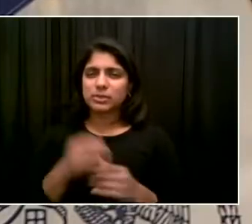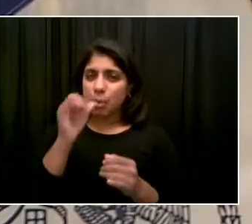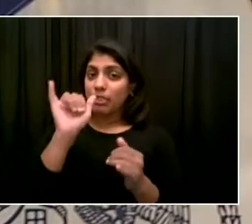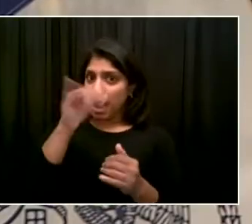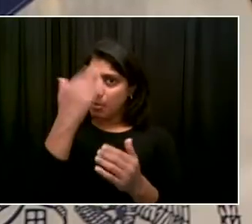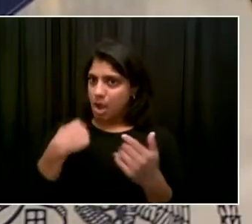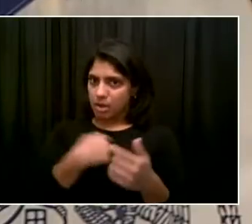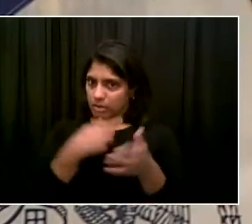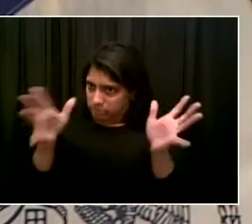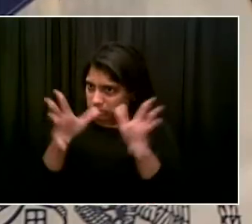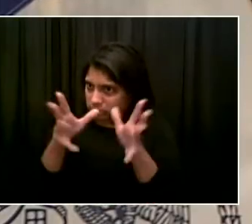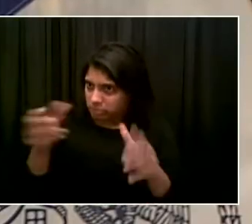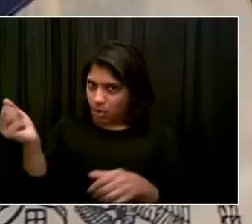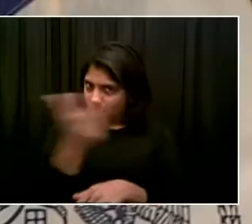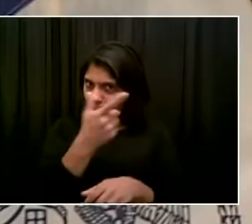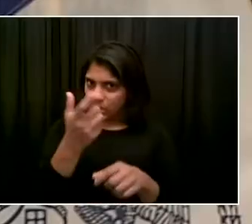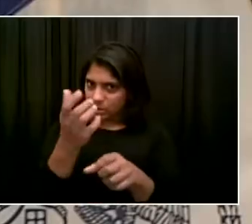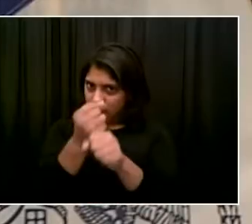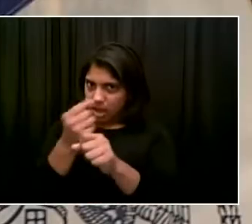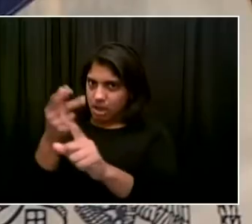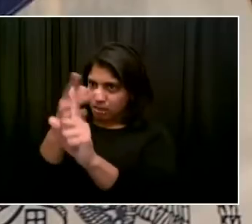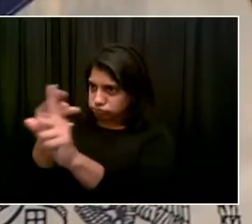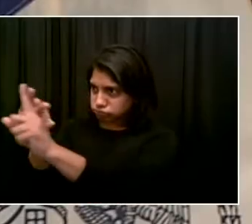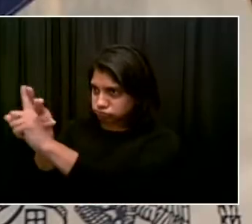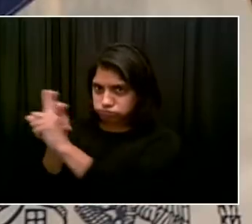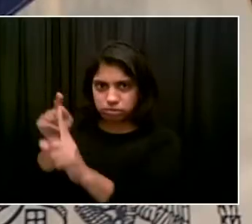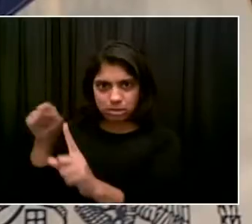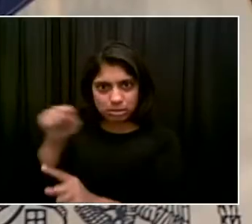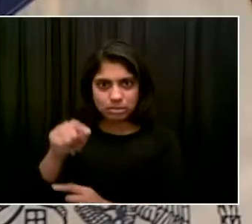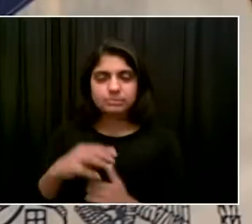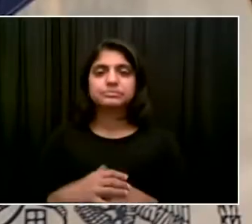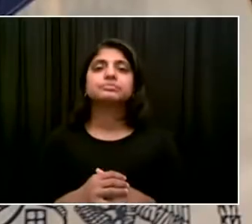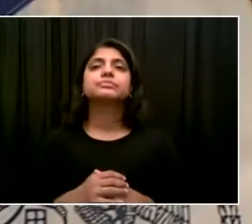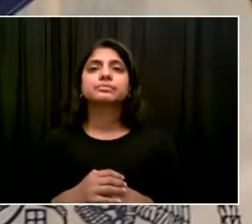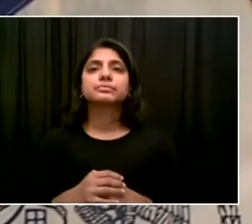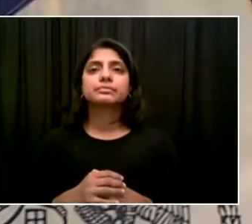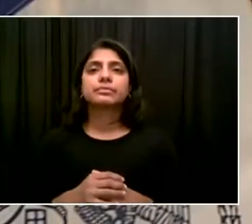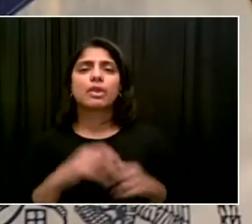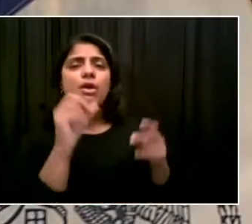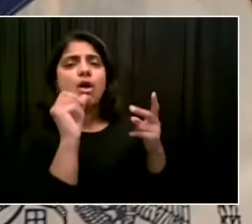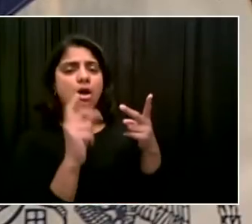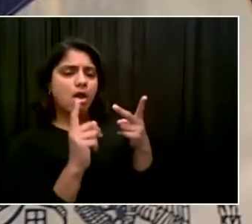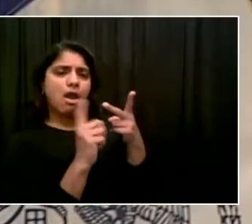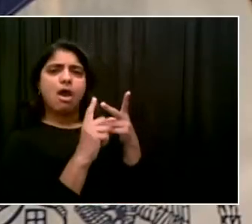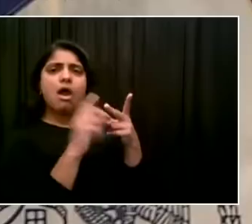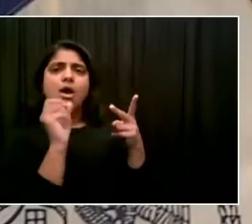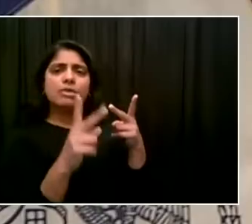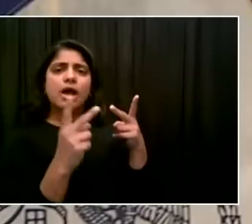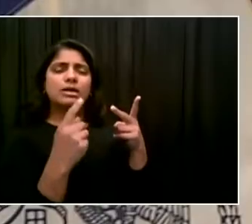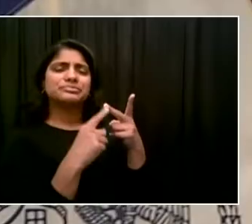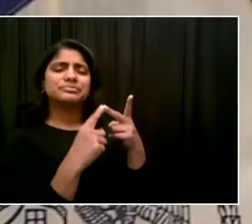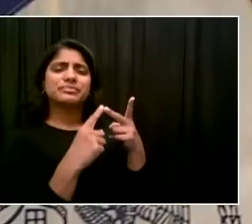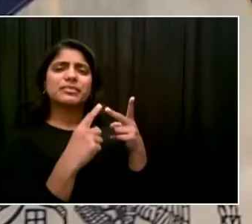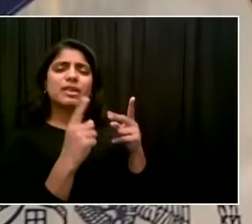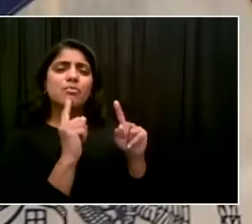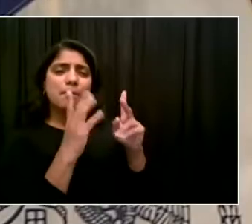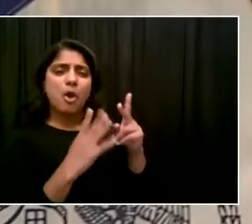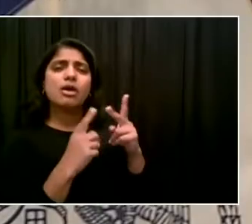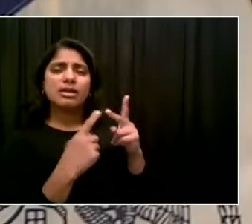THAT WILL CREATE EVEN MORE MOMENTUM FOR THE LAST FOLKS WHO STILL HAVEN'T GOTTEN IT. GO AHADE STEVE.